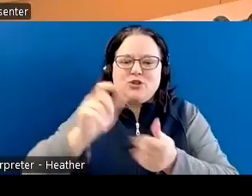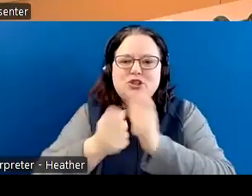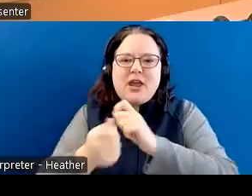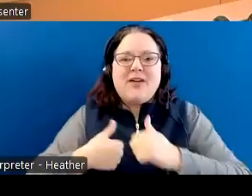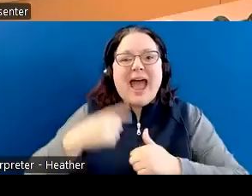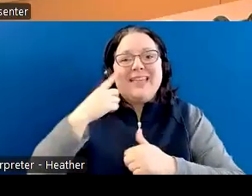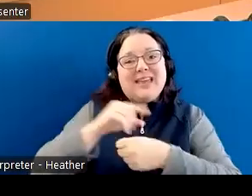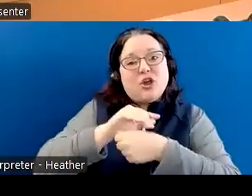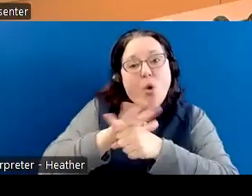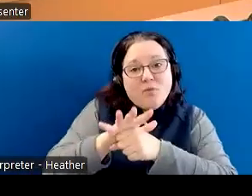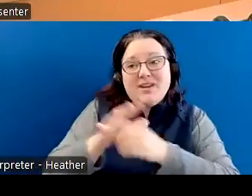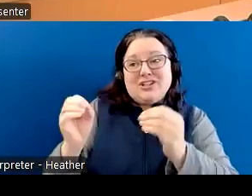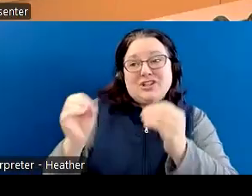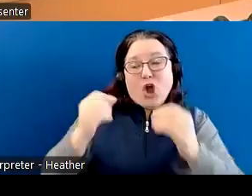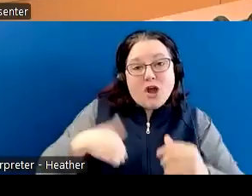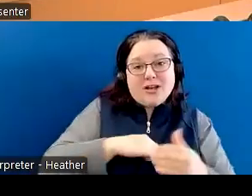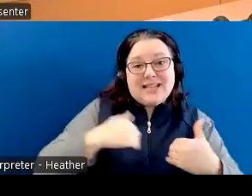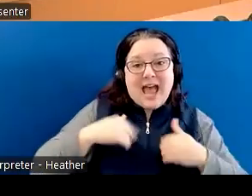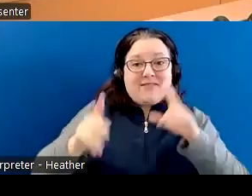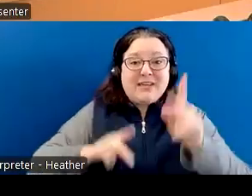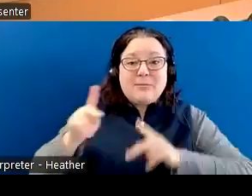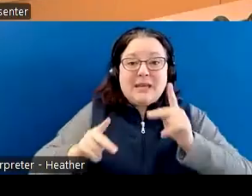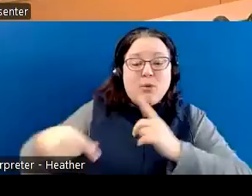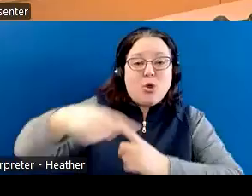that having people around is the most important thing. And when you're going through things,